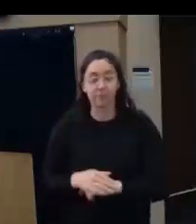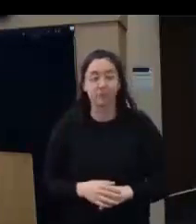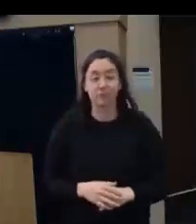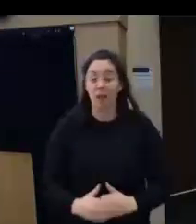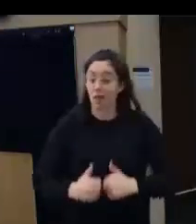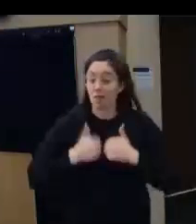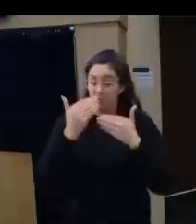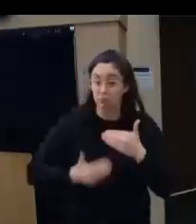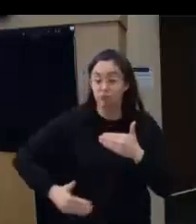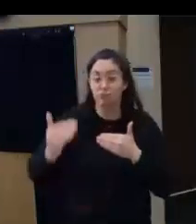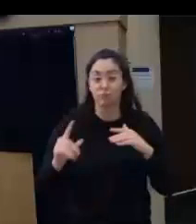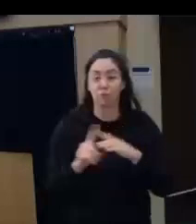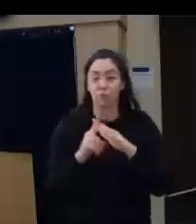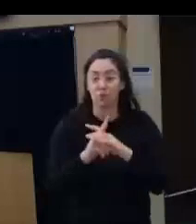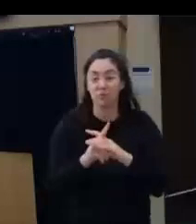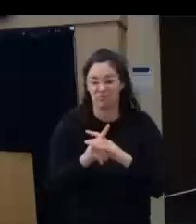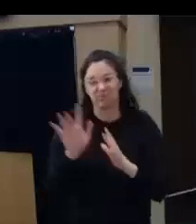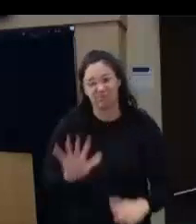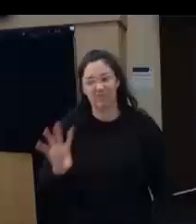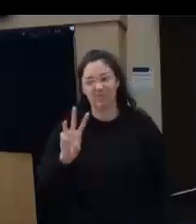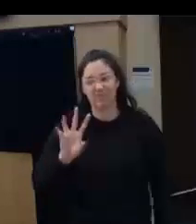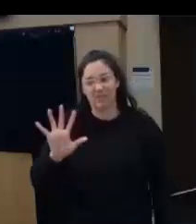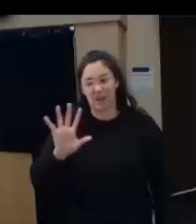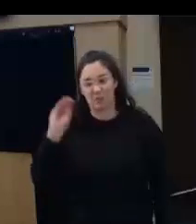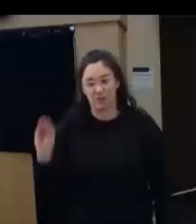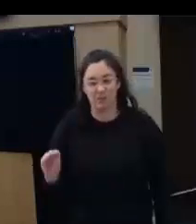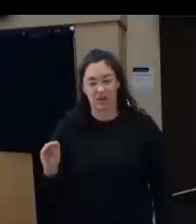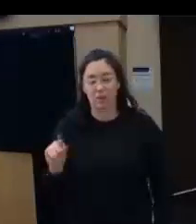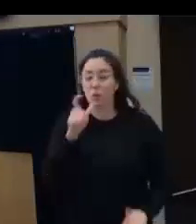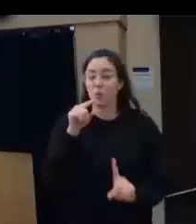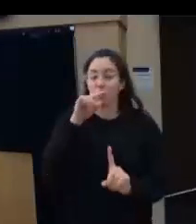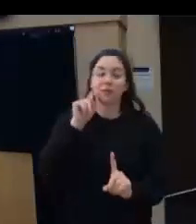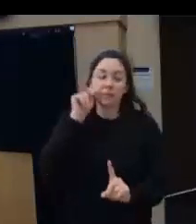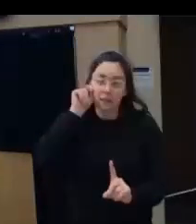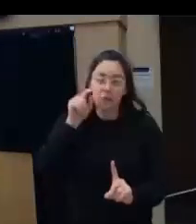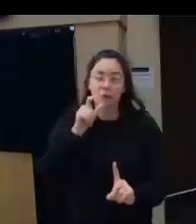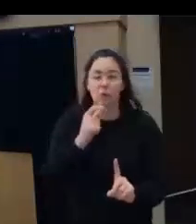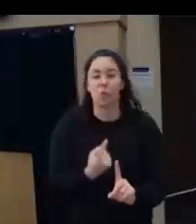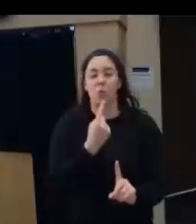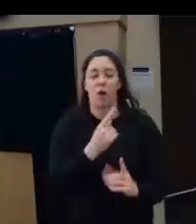a psychiatric disorder can be as high as 65% among adolescents with single ventricle congenital heart